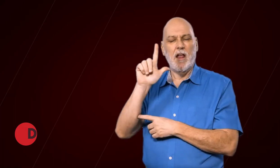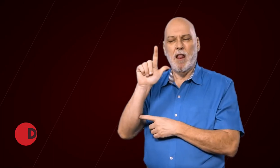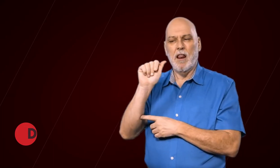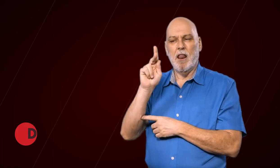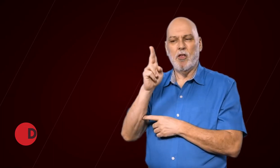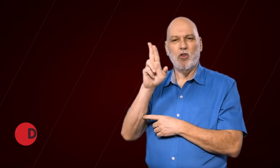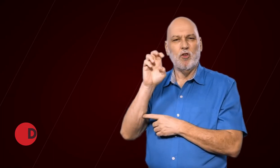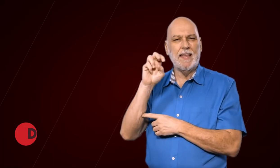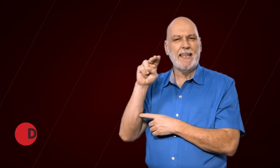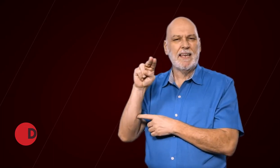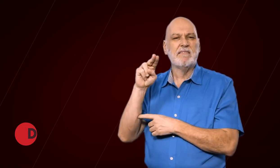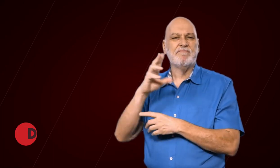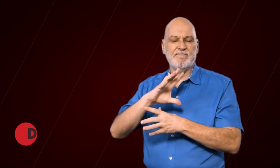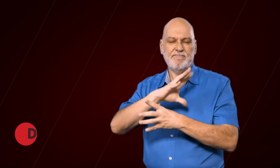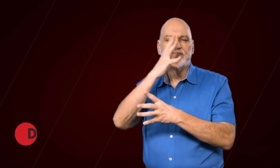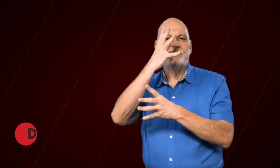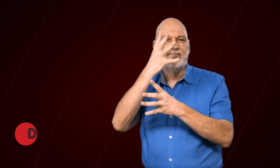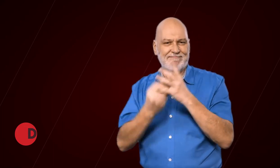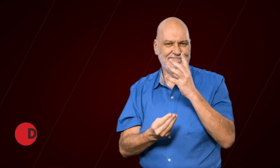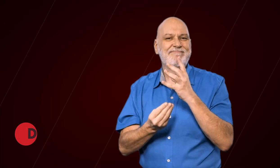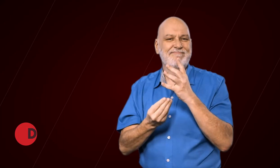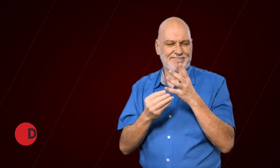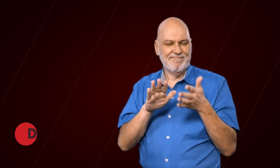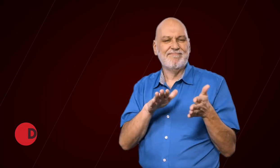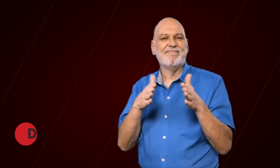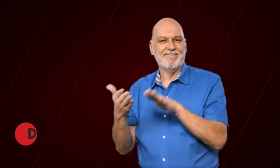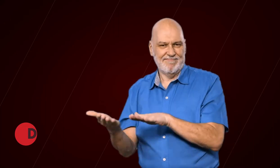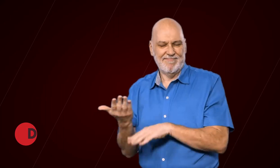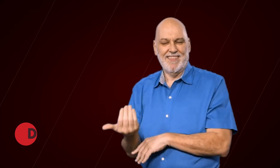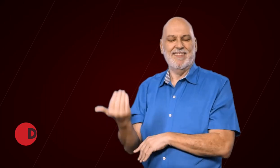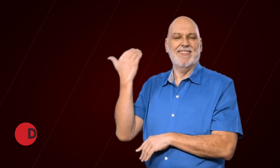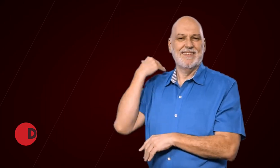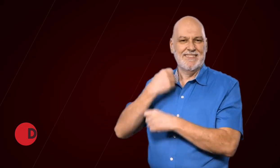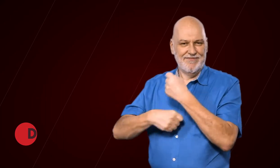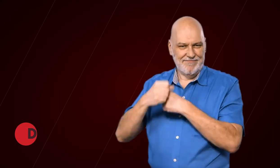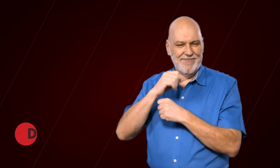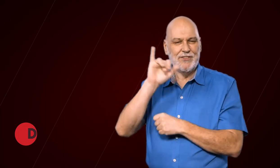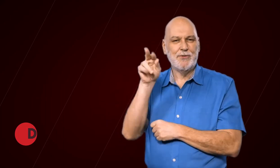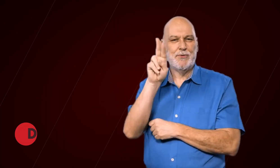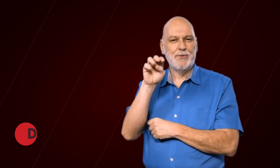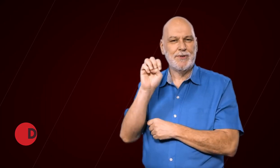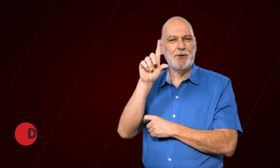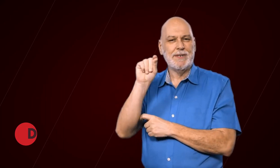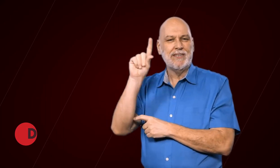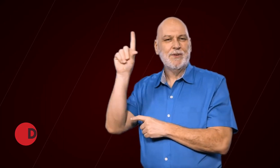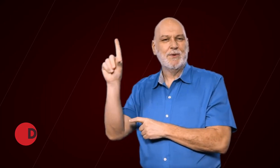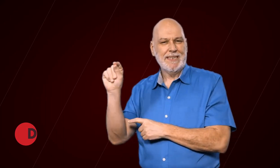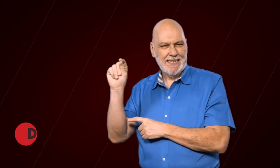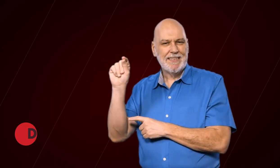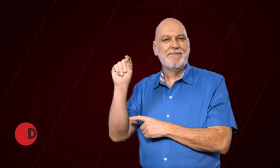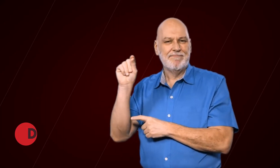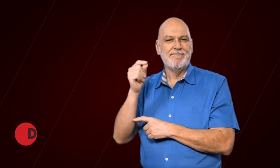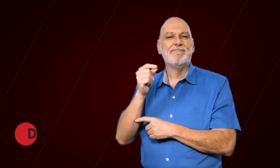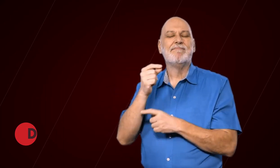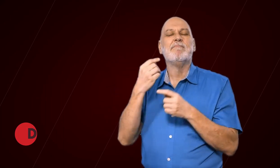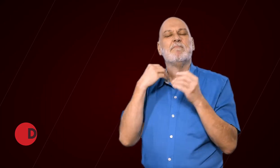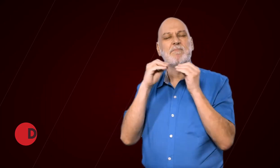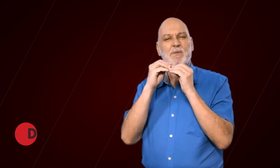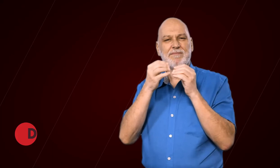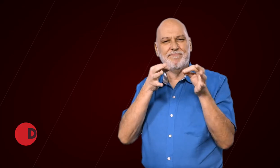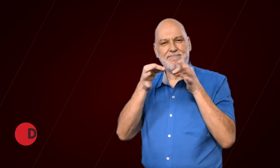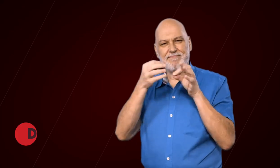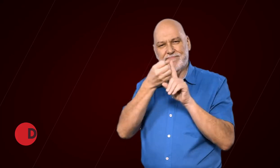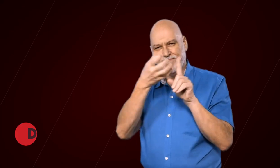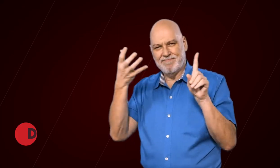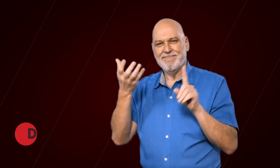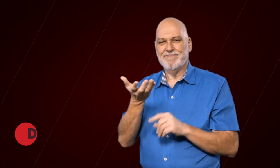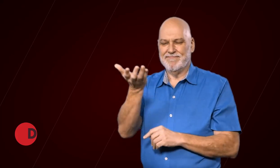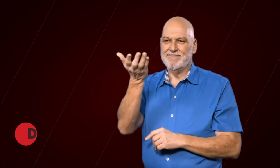his wife, Laureen tragically passed away in June 2020.